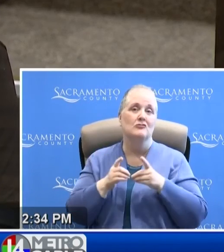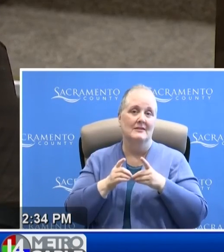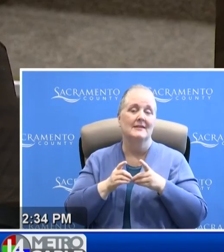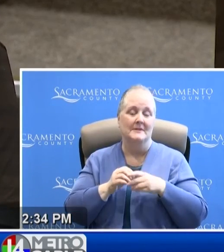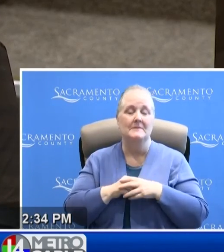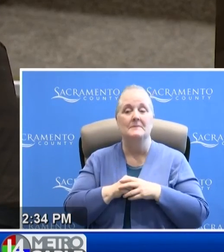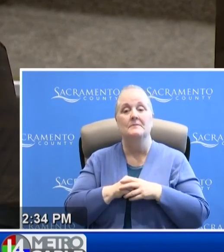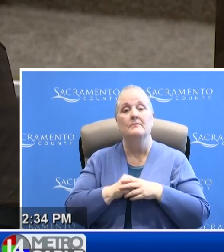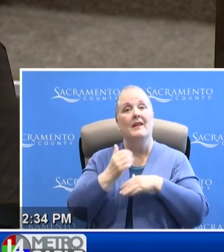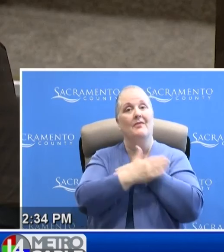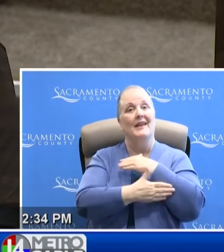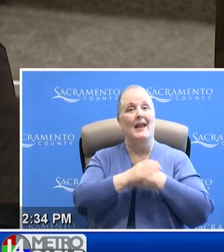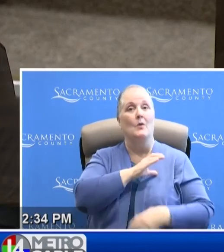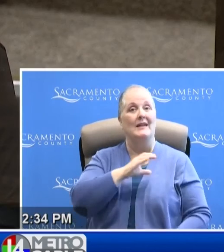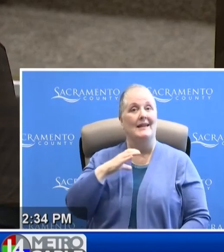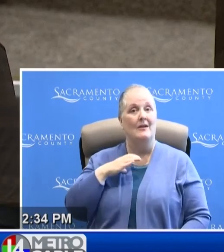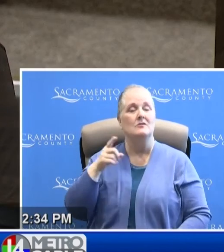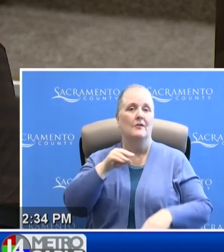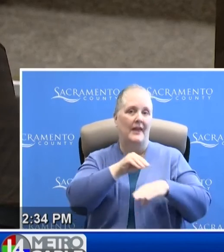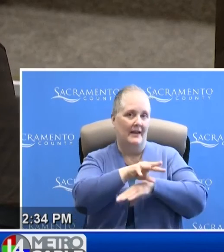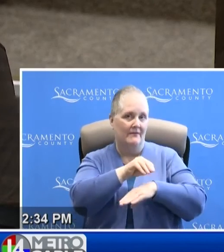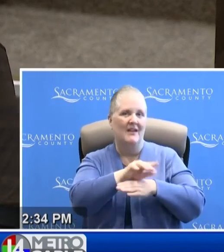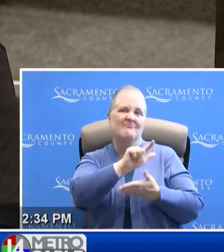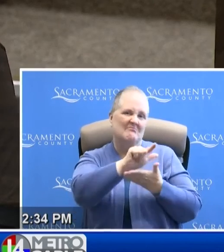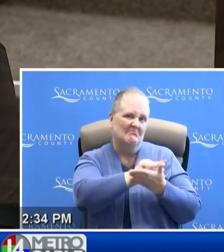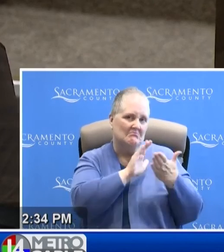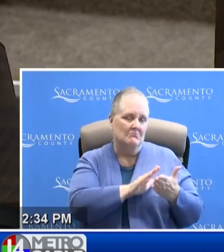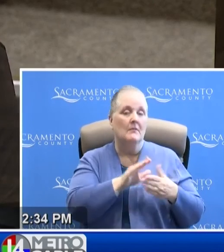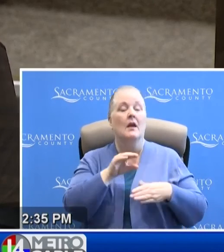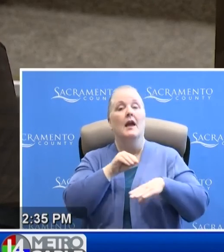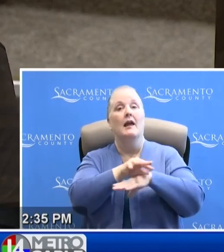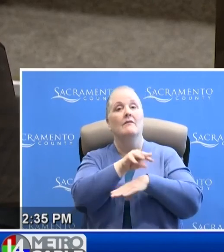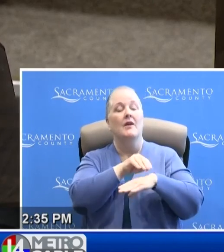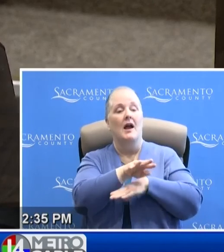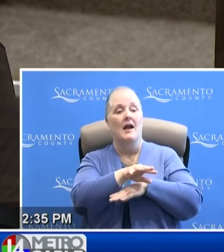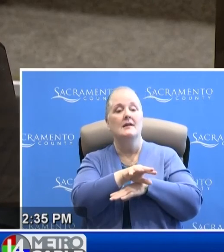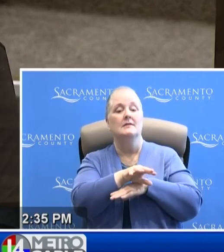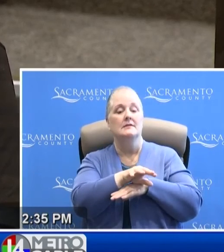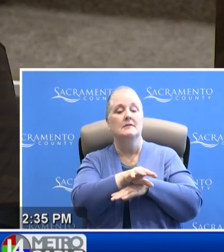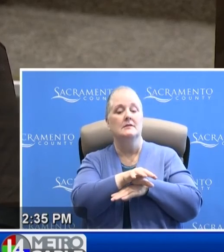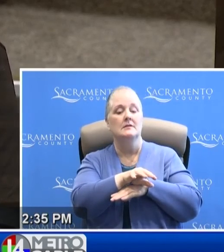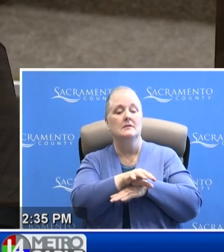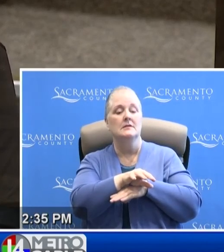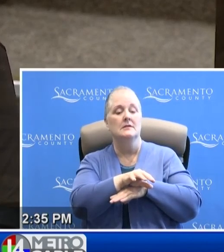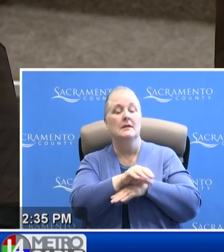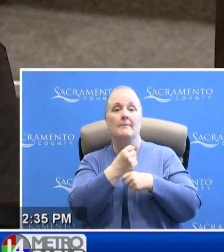County Council advised and ensured the county to ensure that the county adhered